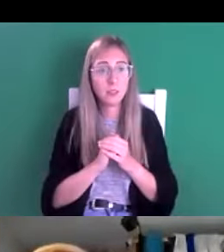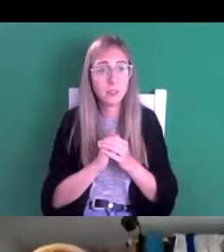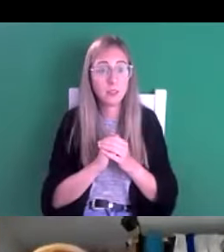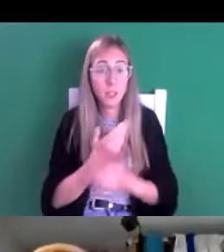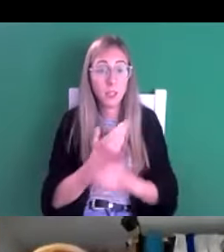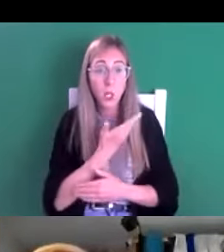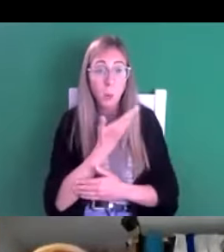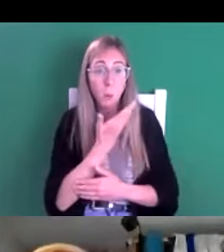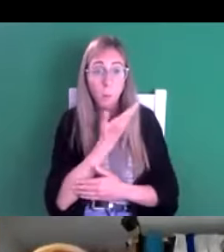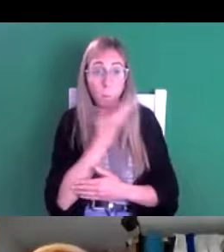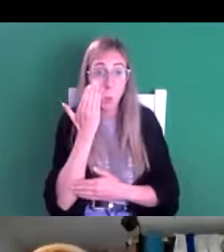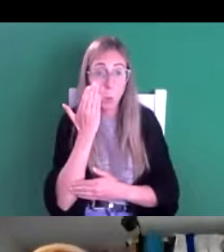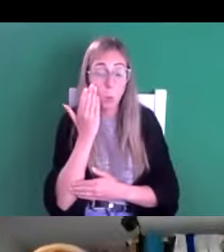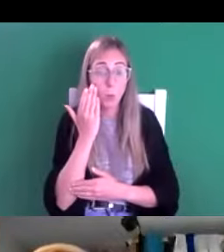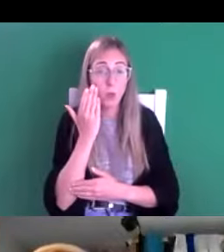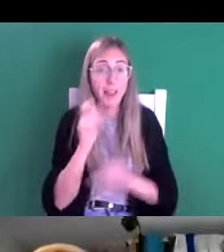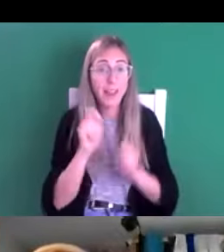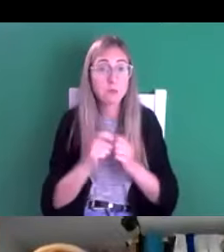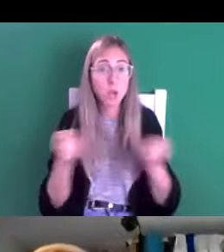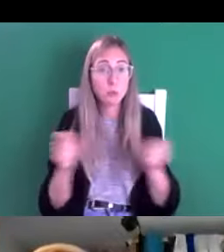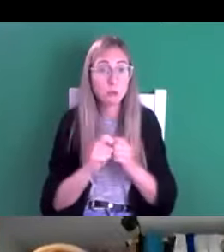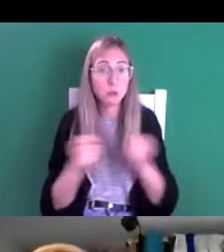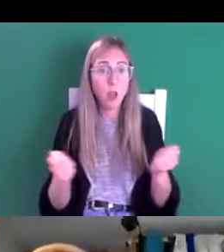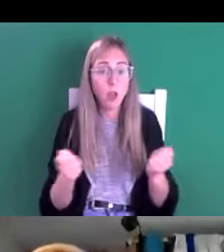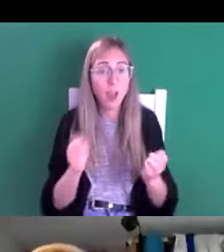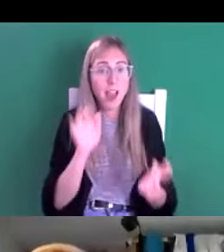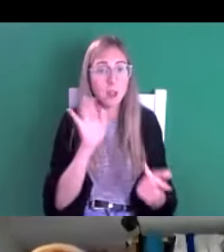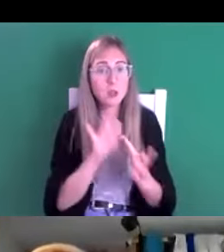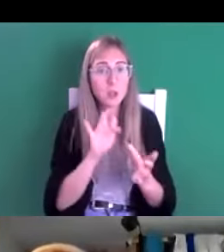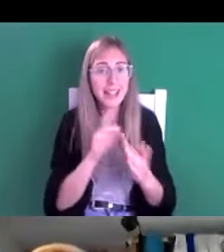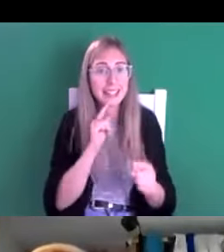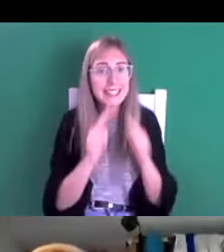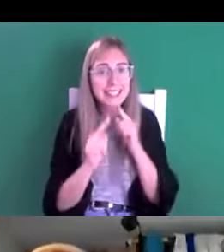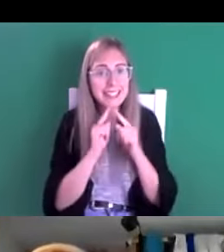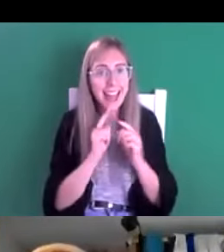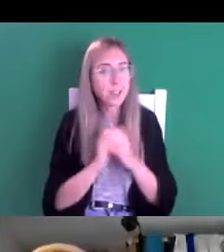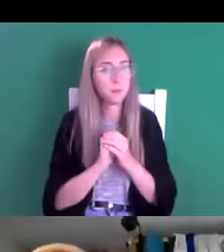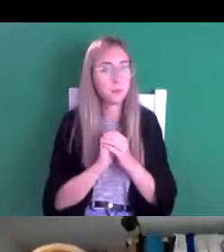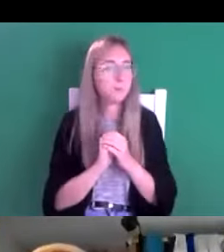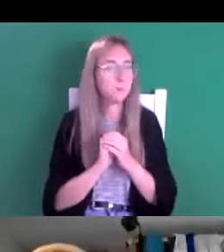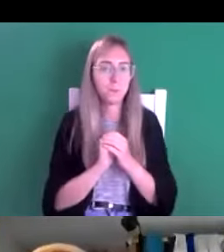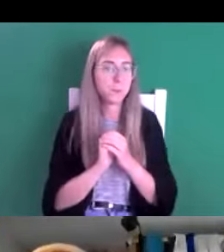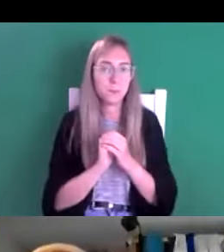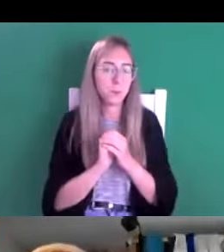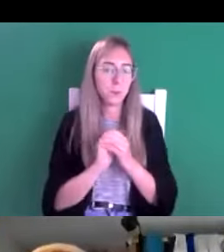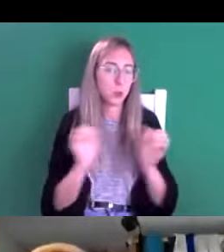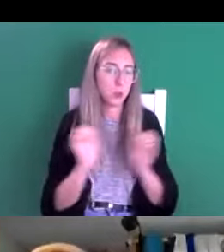details in the brochure because we we just feel we should be the interface but now between